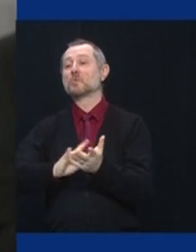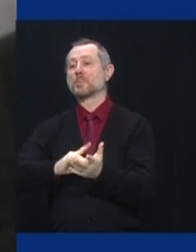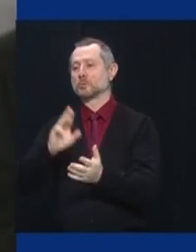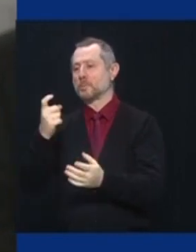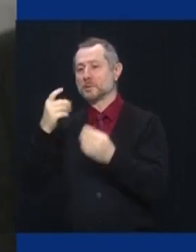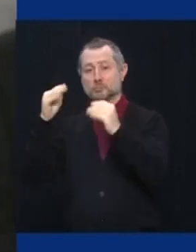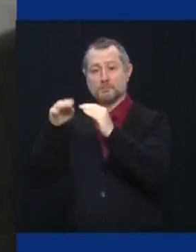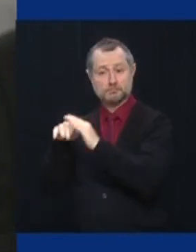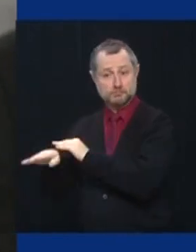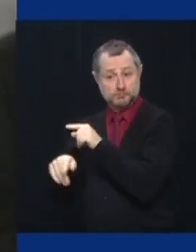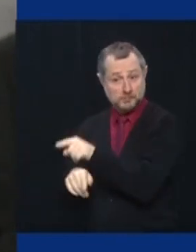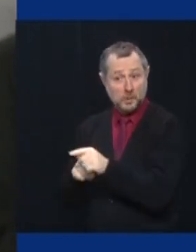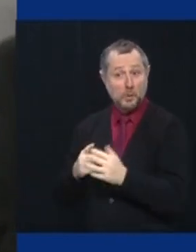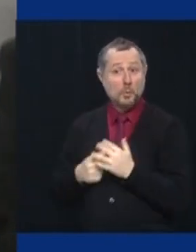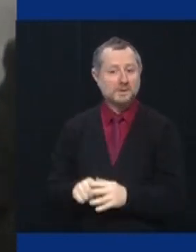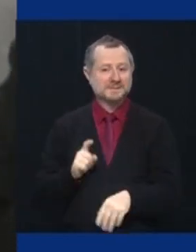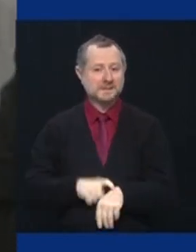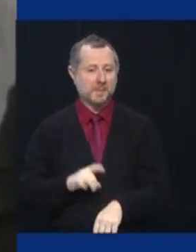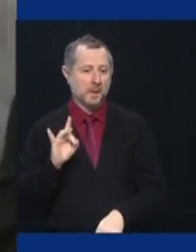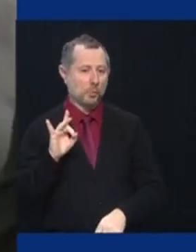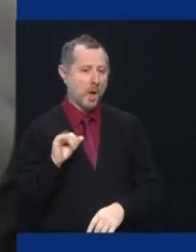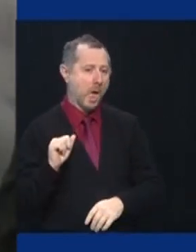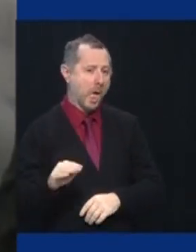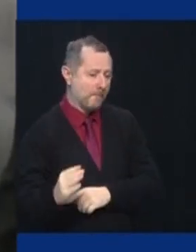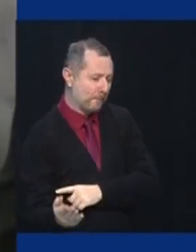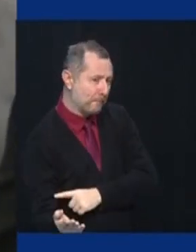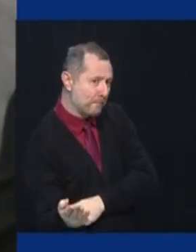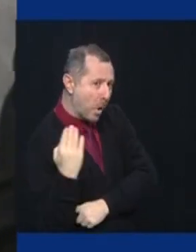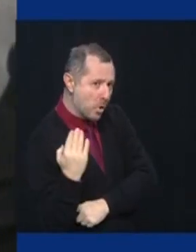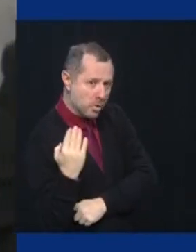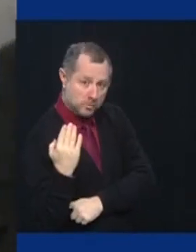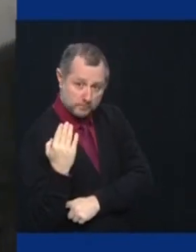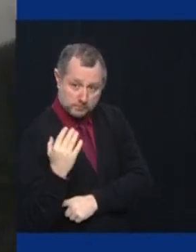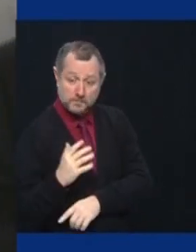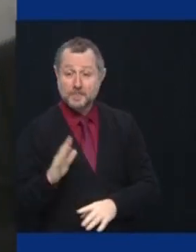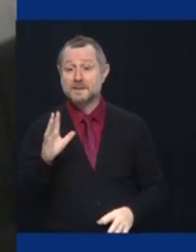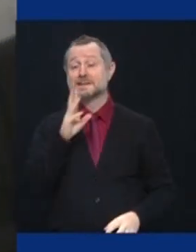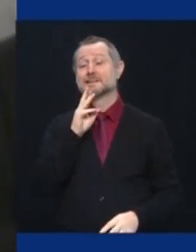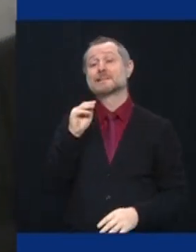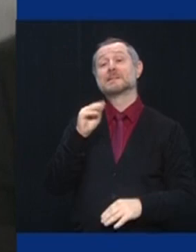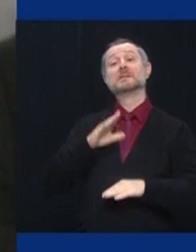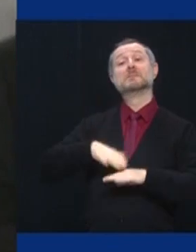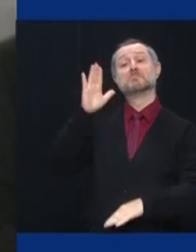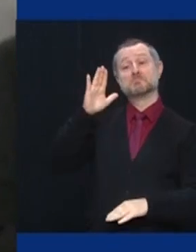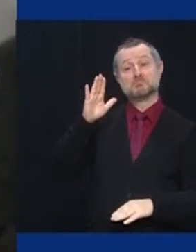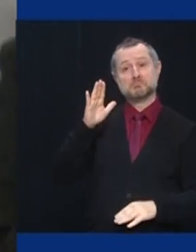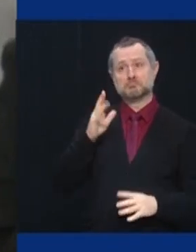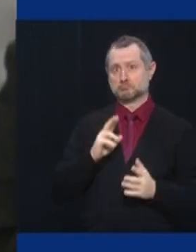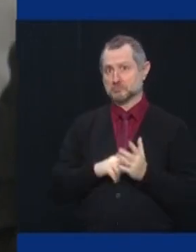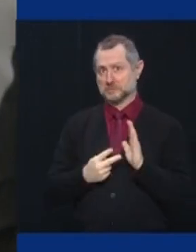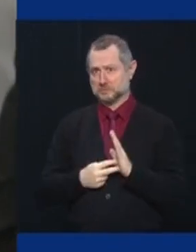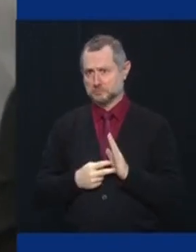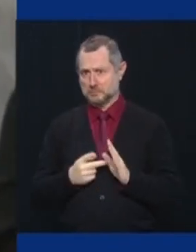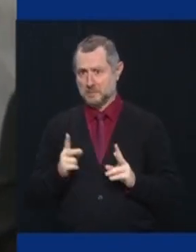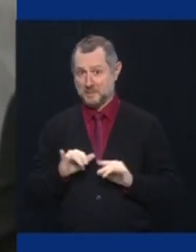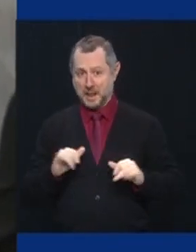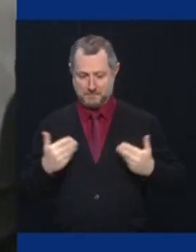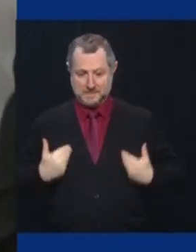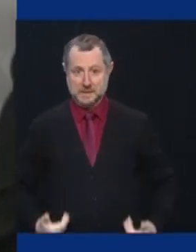VACCINATION SITES, THEY CAN MAKE THEM AT PHARMACIES. 00 A.M. TOMORROW. 60 PLUS.